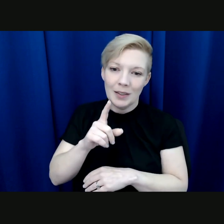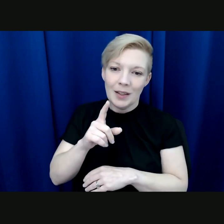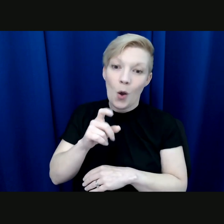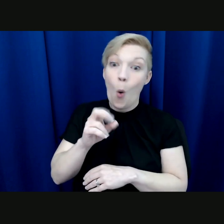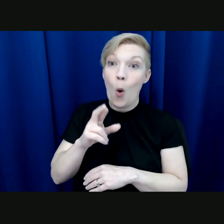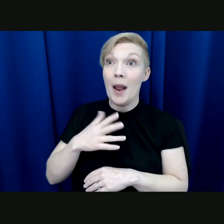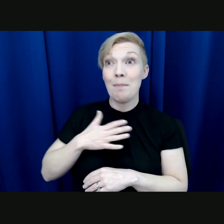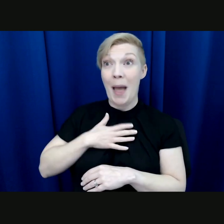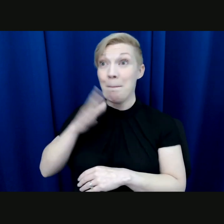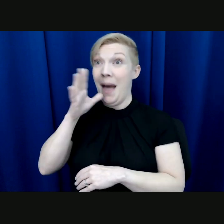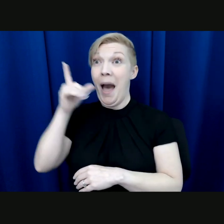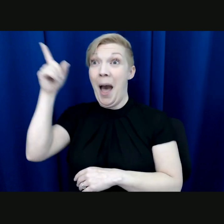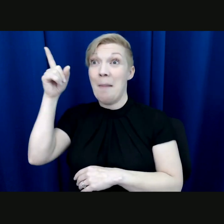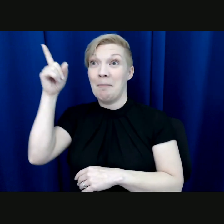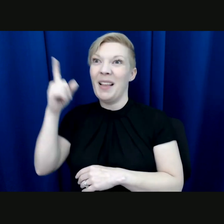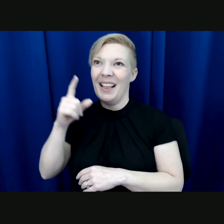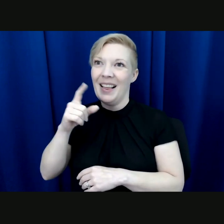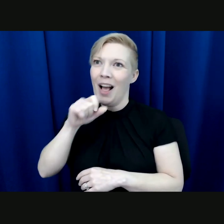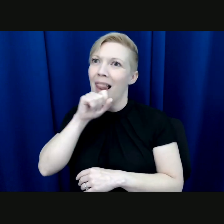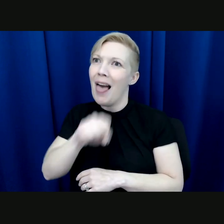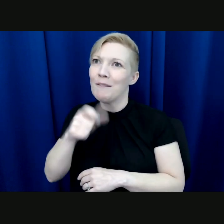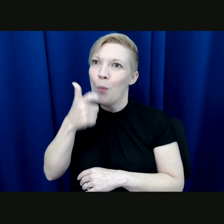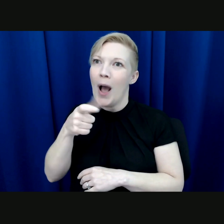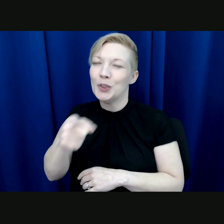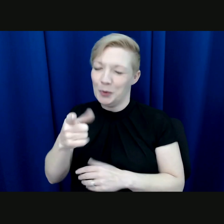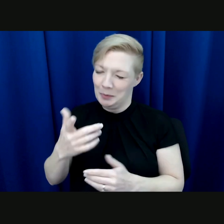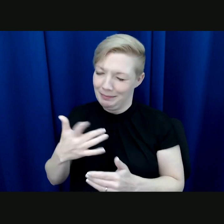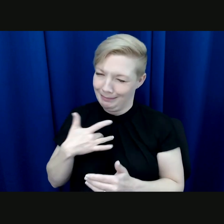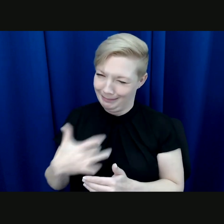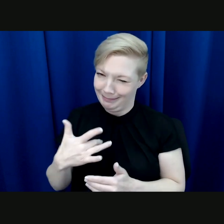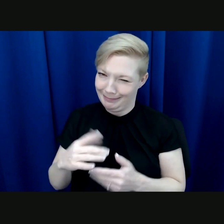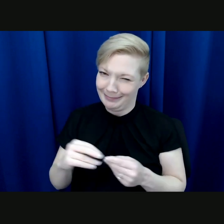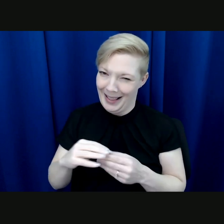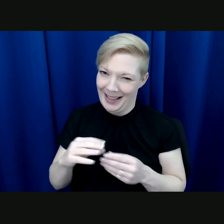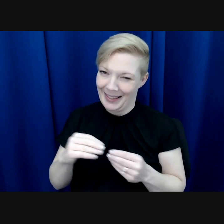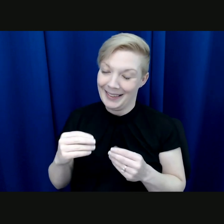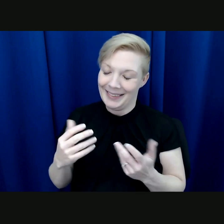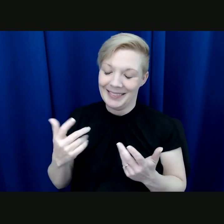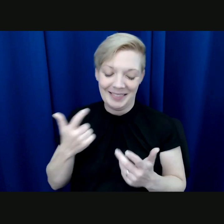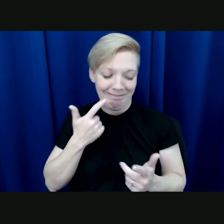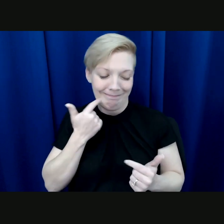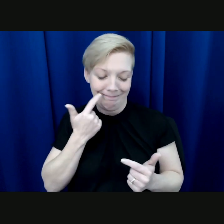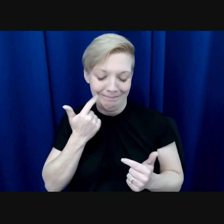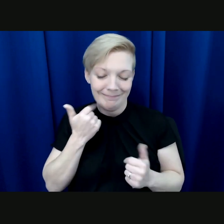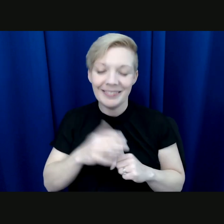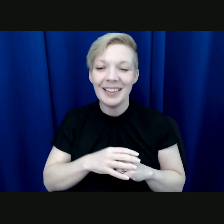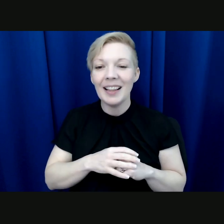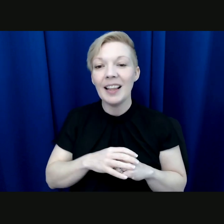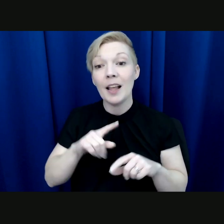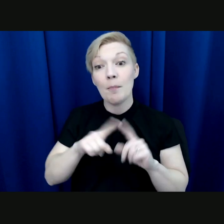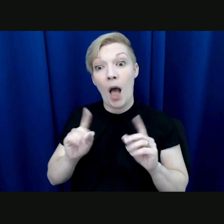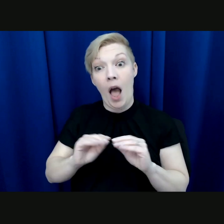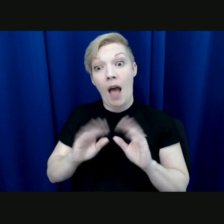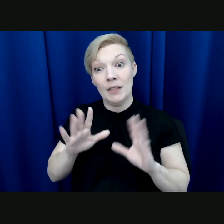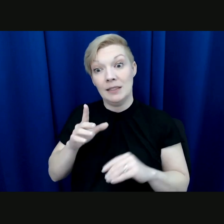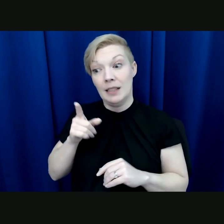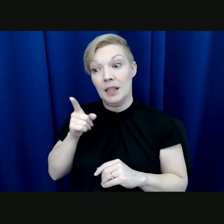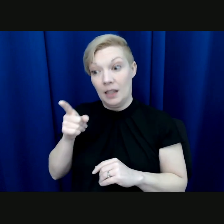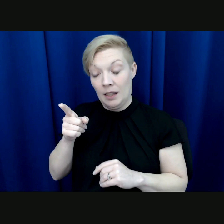But, you know, obviously you must be hanging around while mom's watching. So I'll take that.